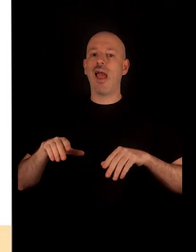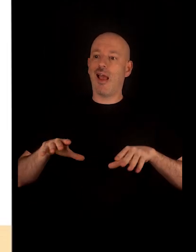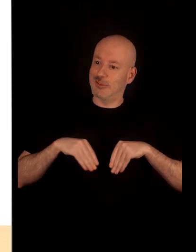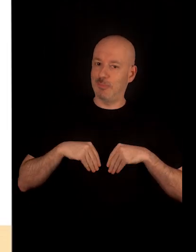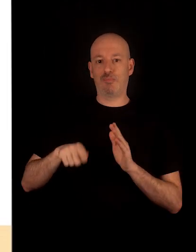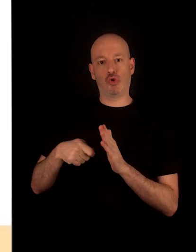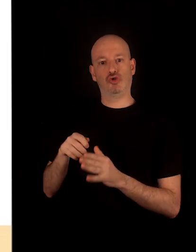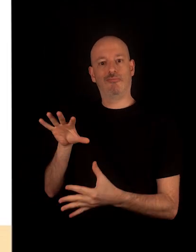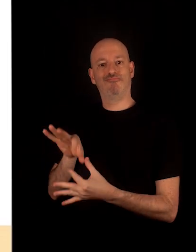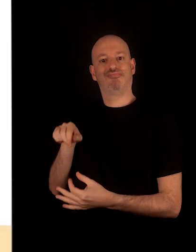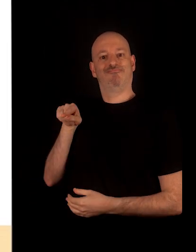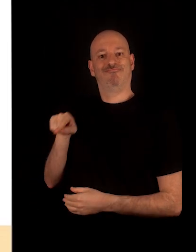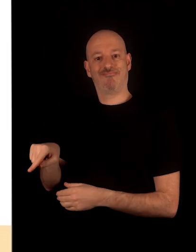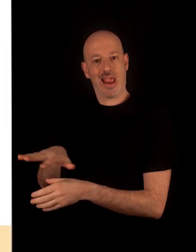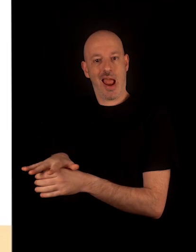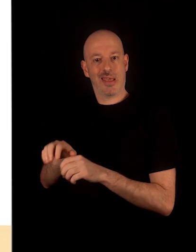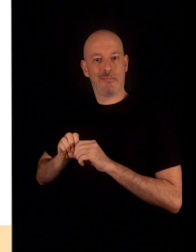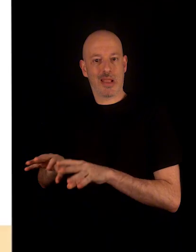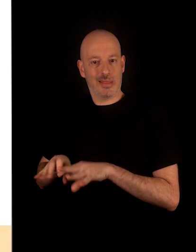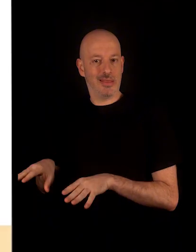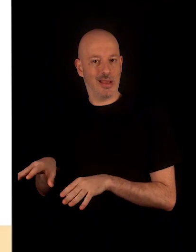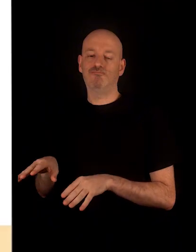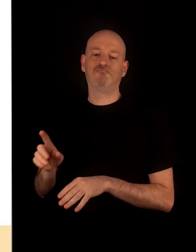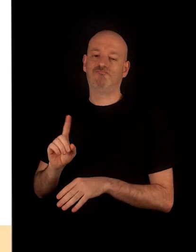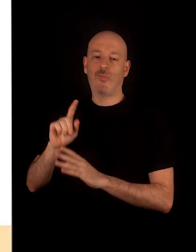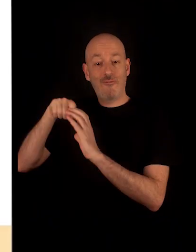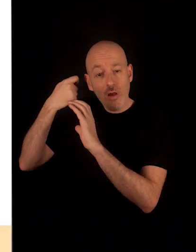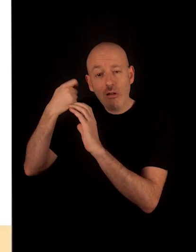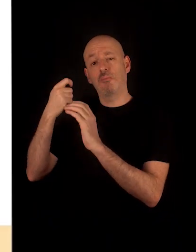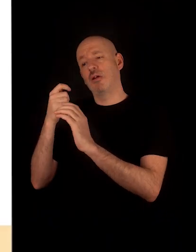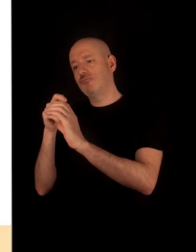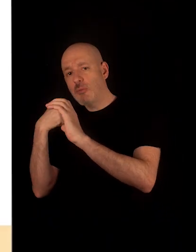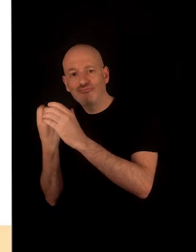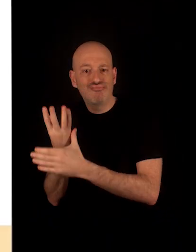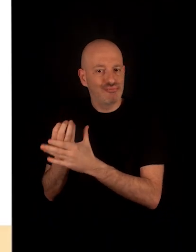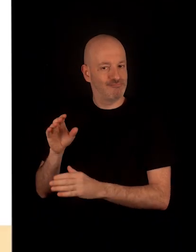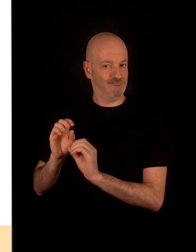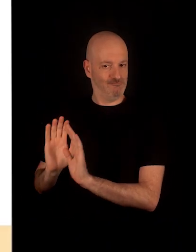plus some partner countries, OCTs and ORs You see here the list.